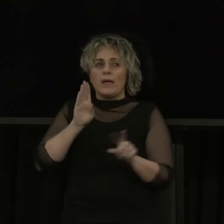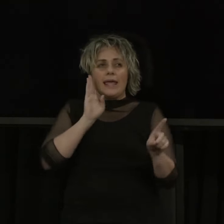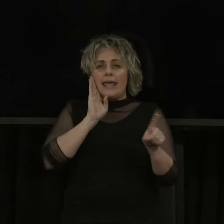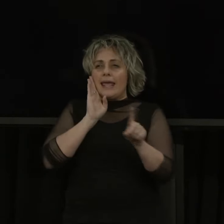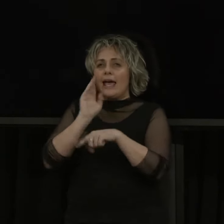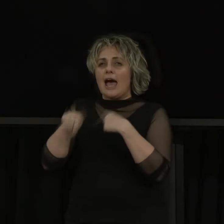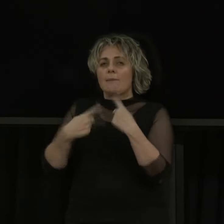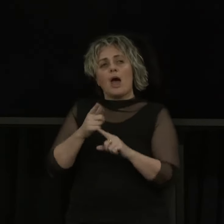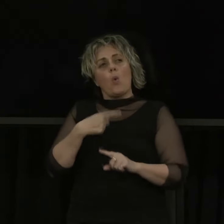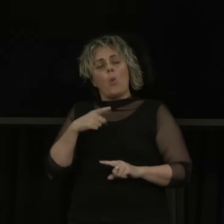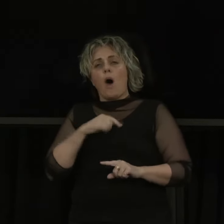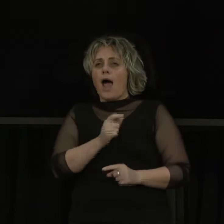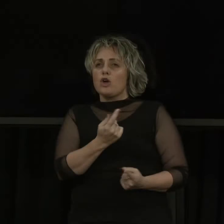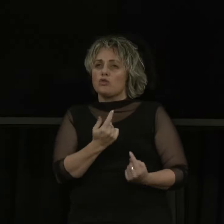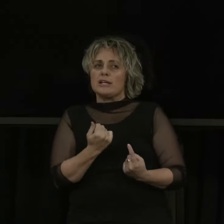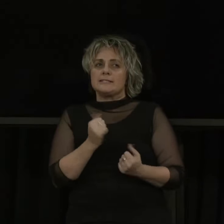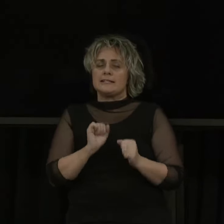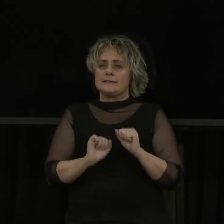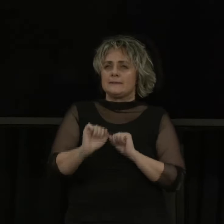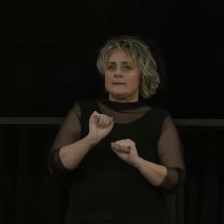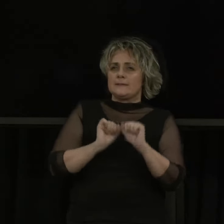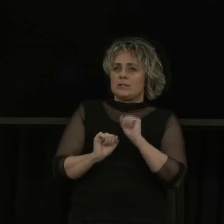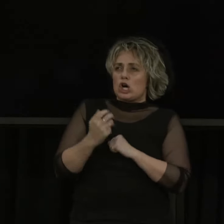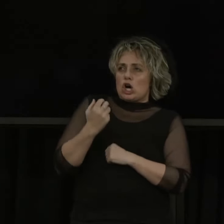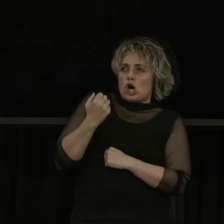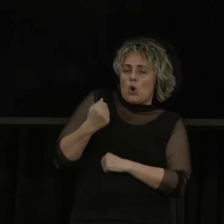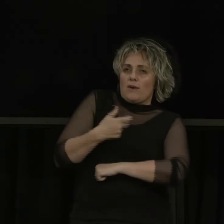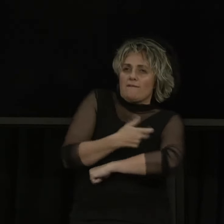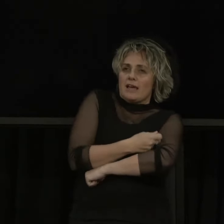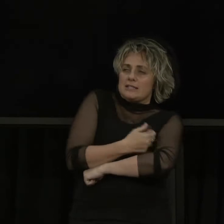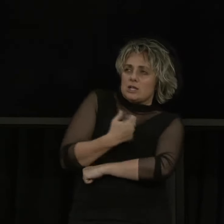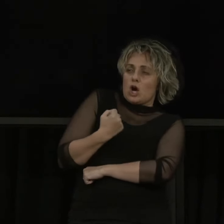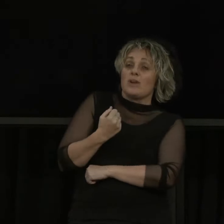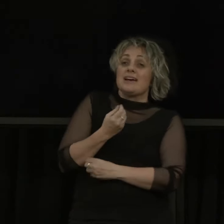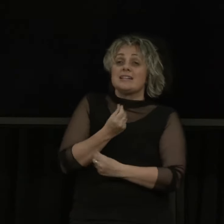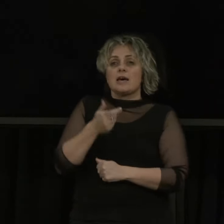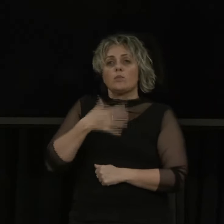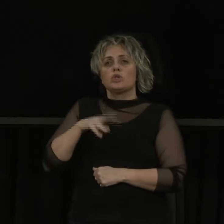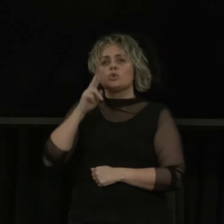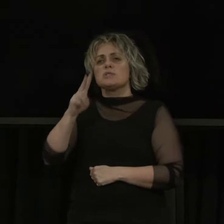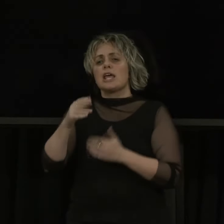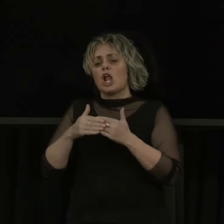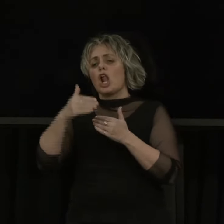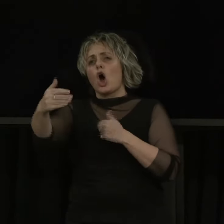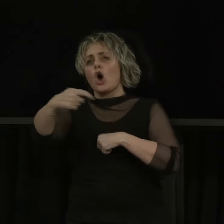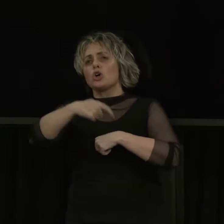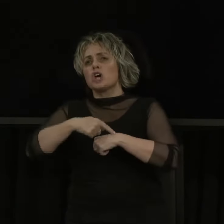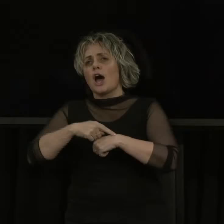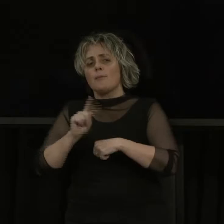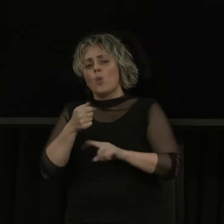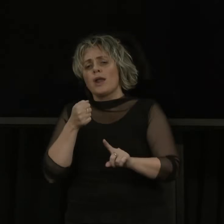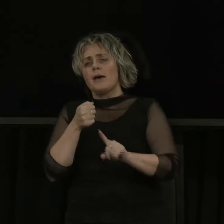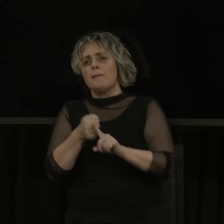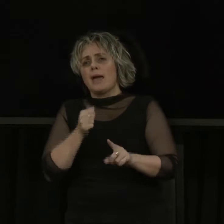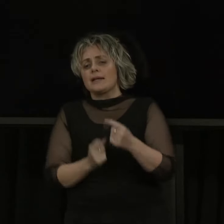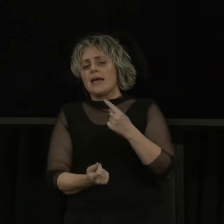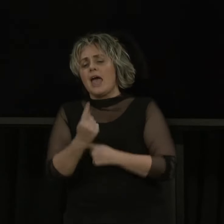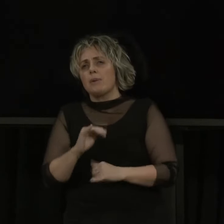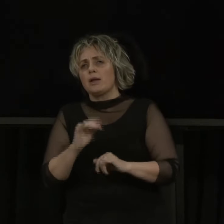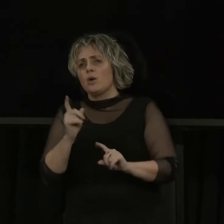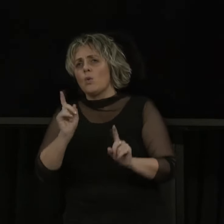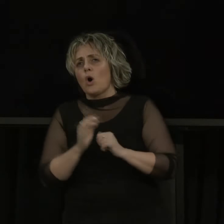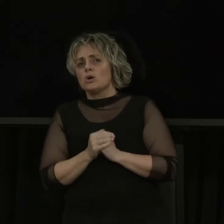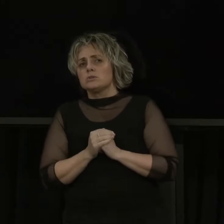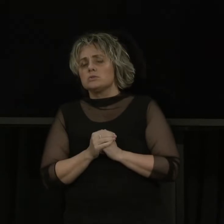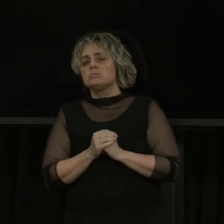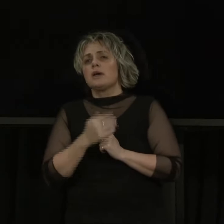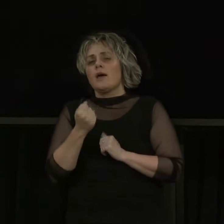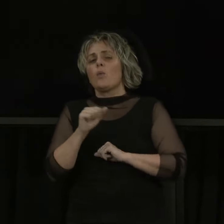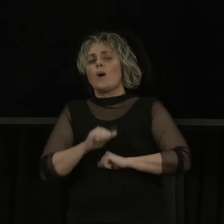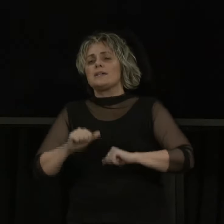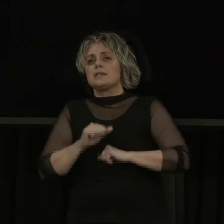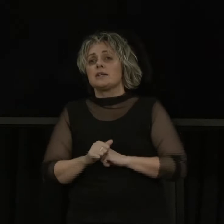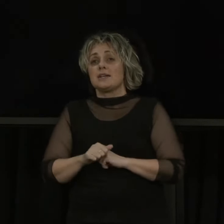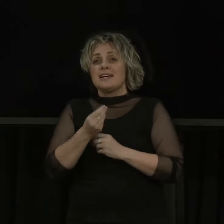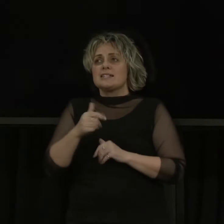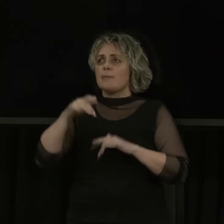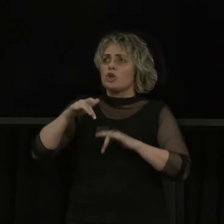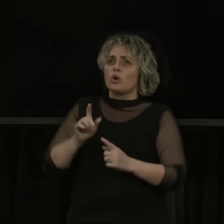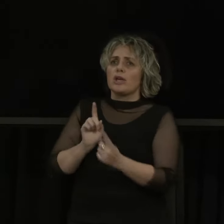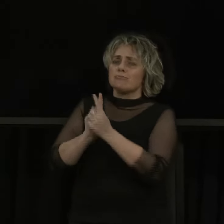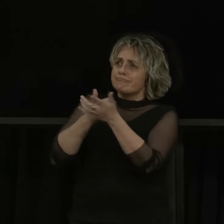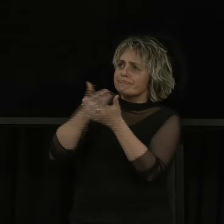range of providers across